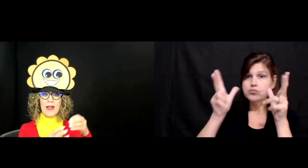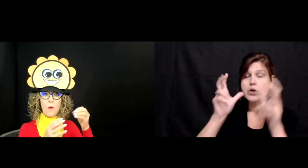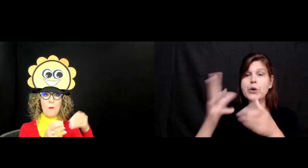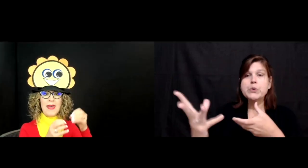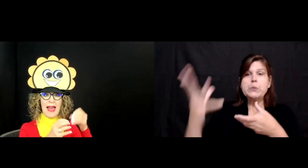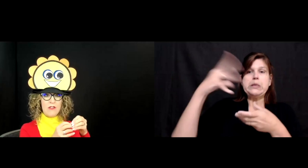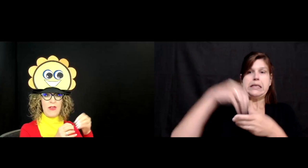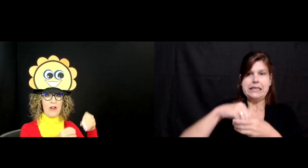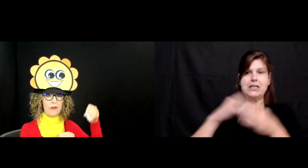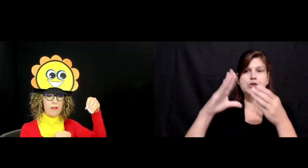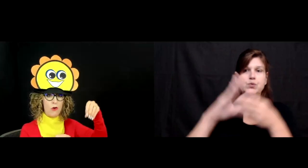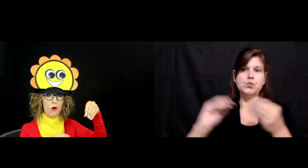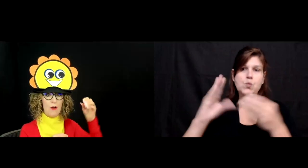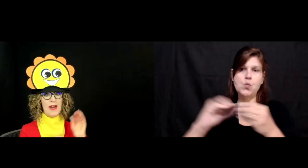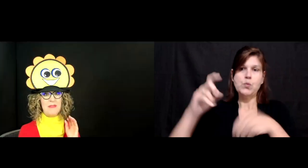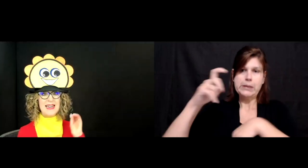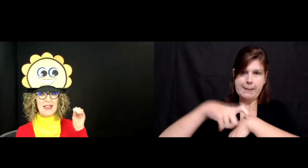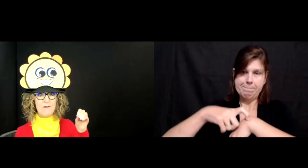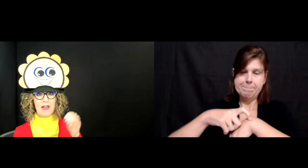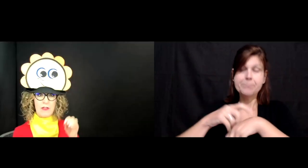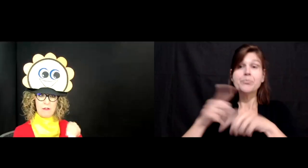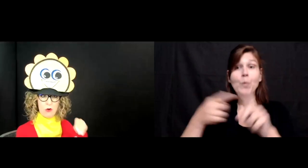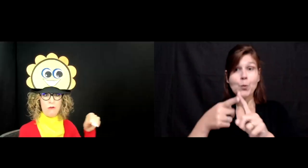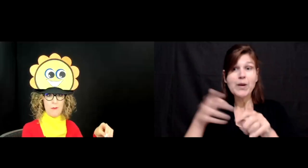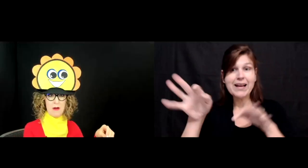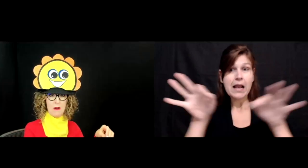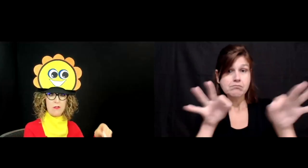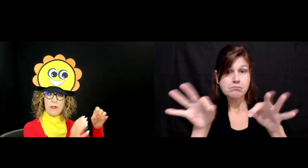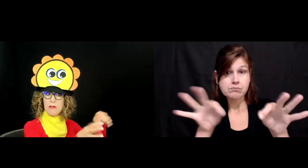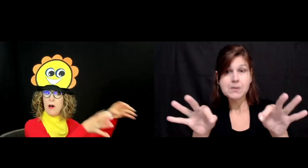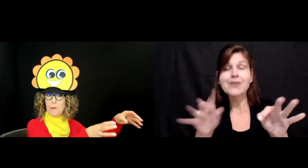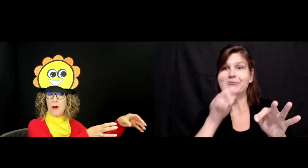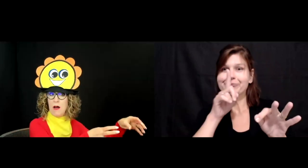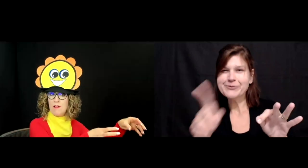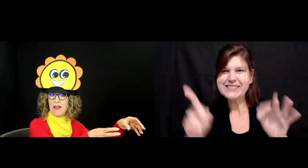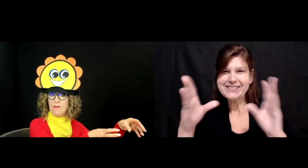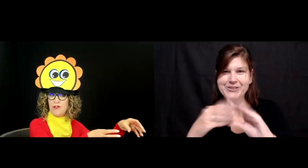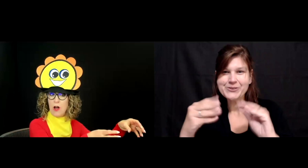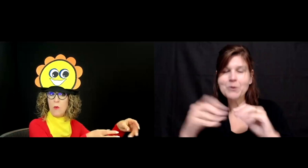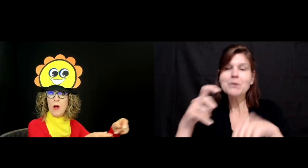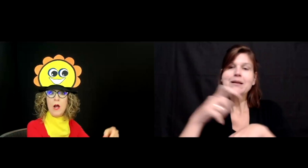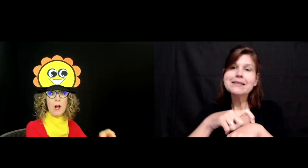when we get to the actual story, when I'm delivering the story part, 'cause there's other parts in the show,